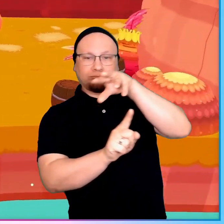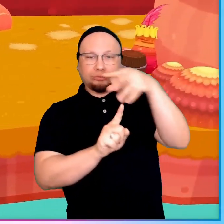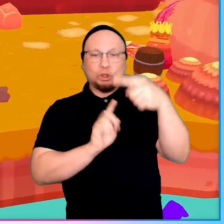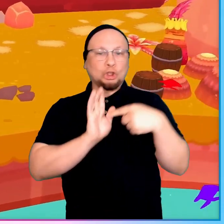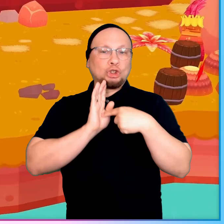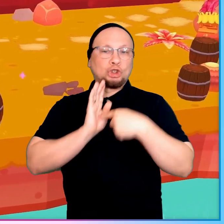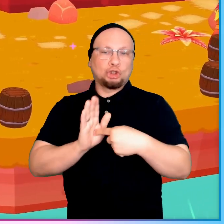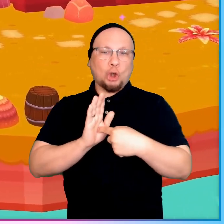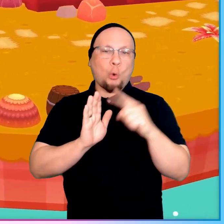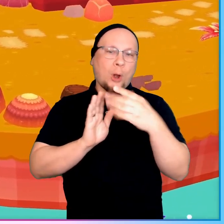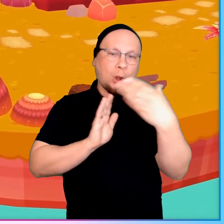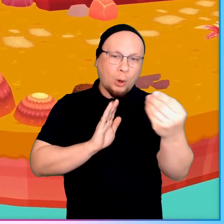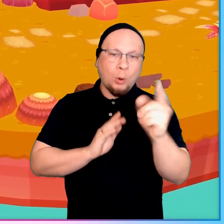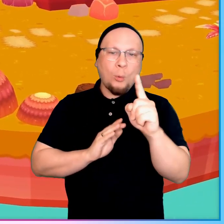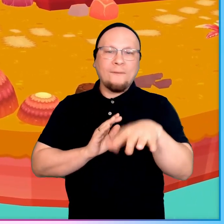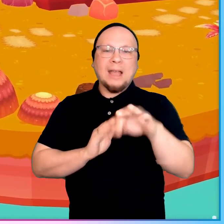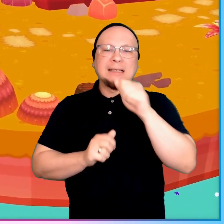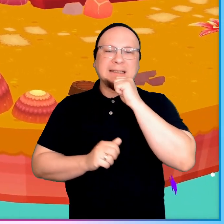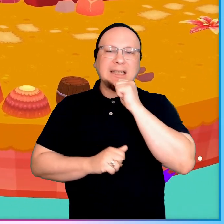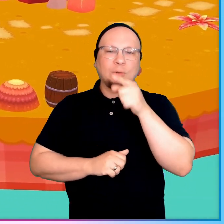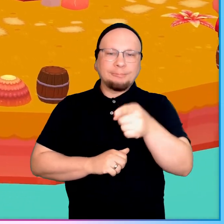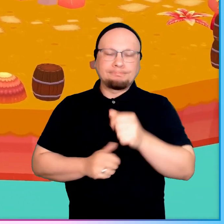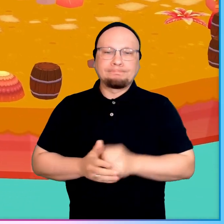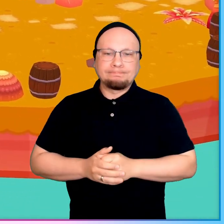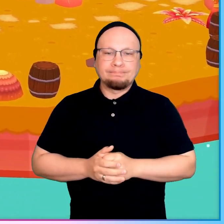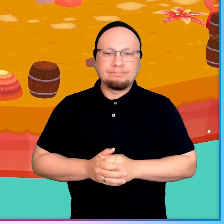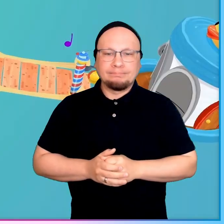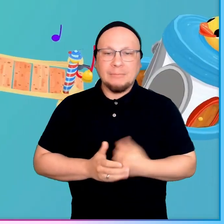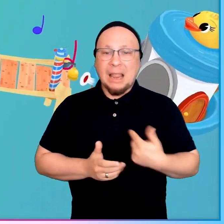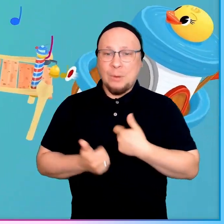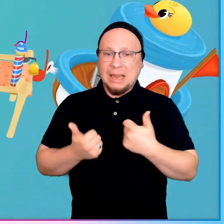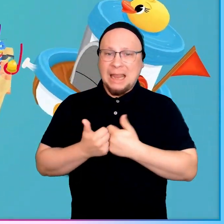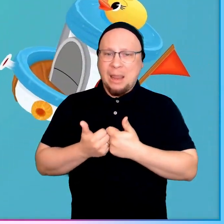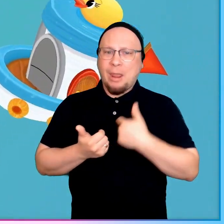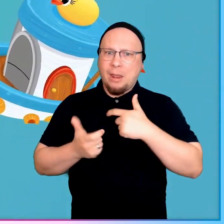There’s a lot to explore in Rainbow Billy, and we didn’t want anyone to feel lost, that’s why